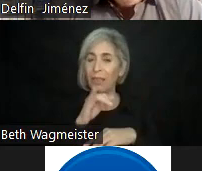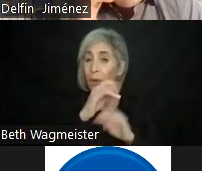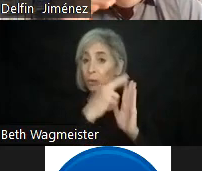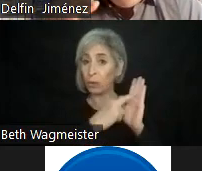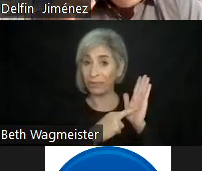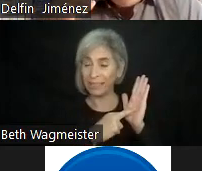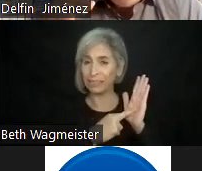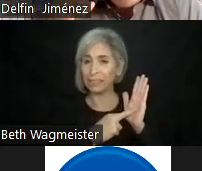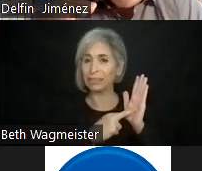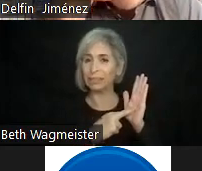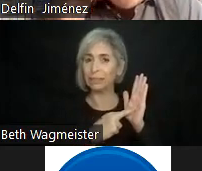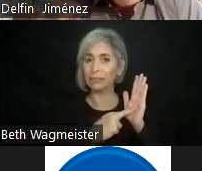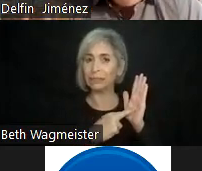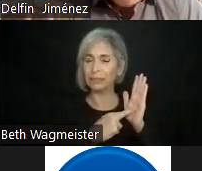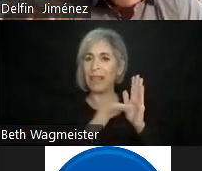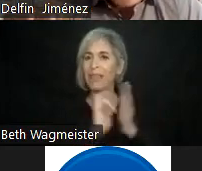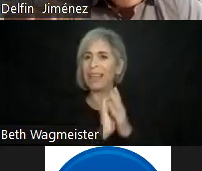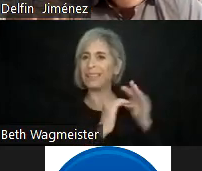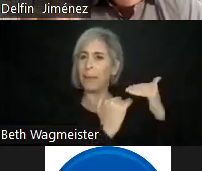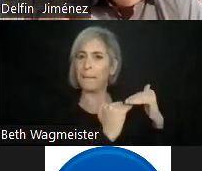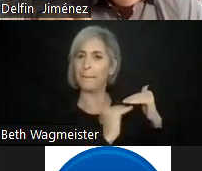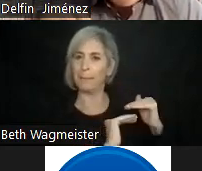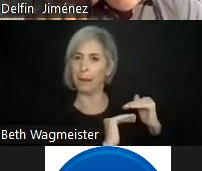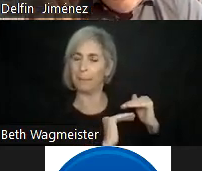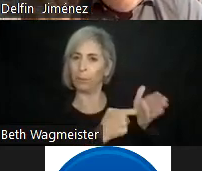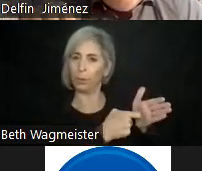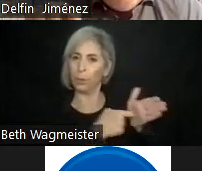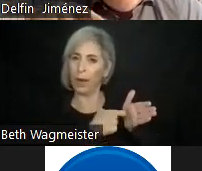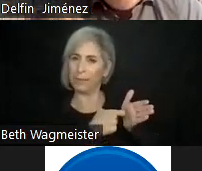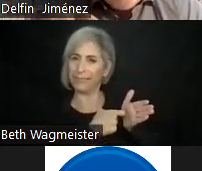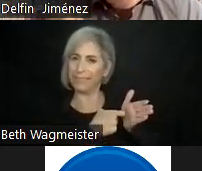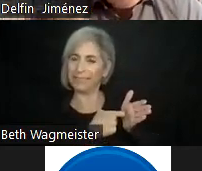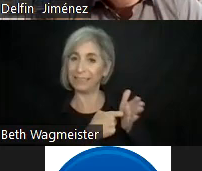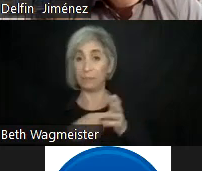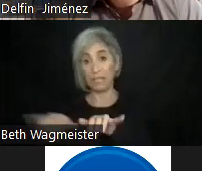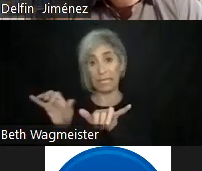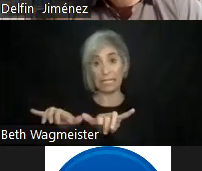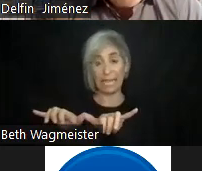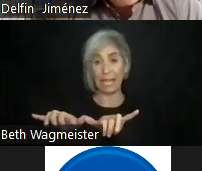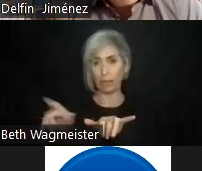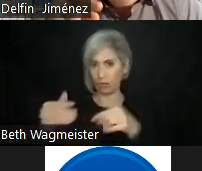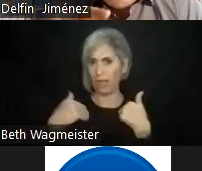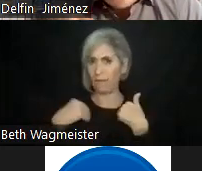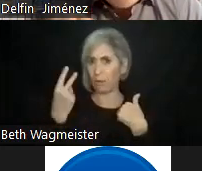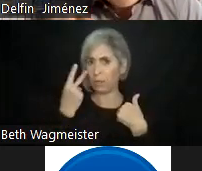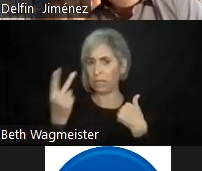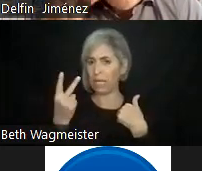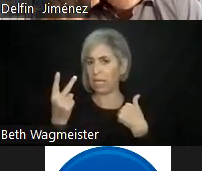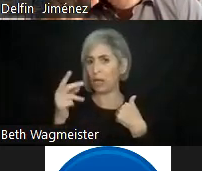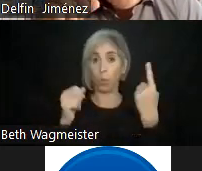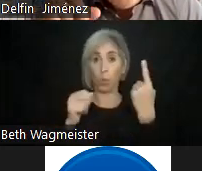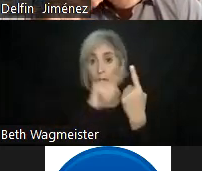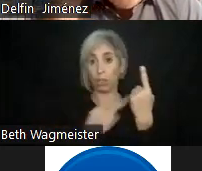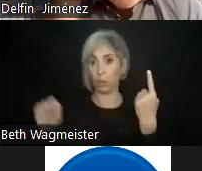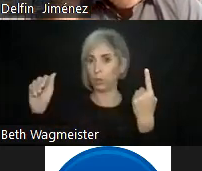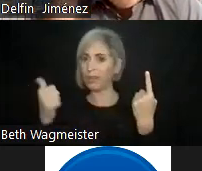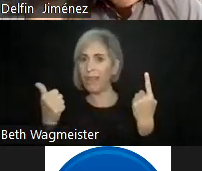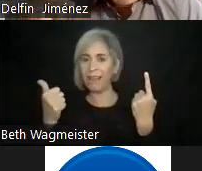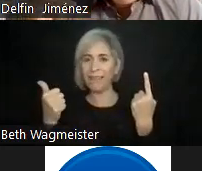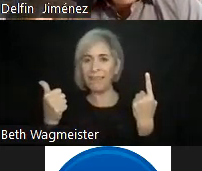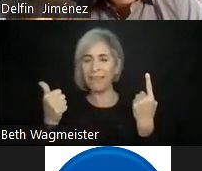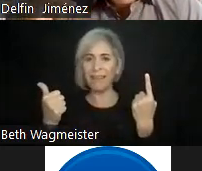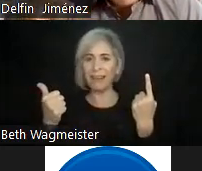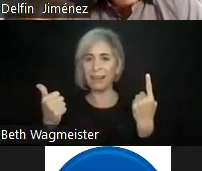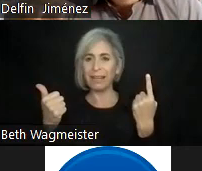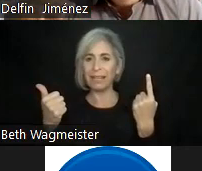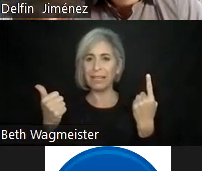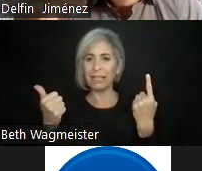the minimum criteria. In a scale from out of 1 to 10, the mandatory legislation is a 5 out